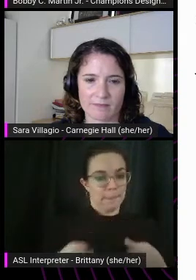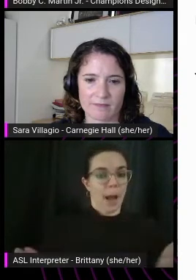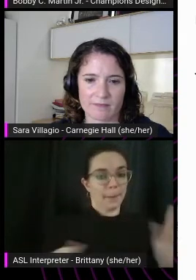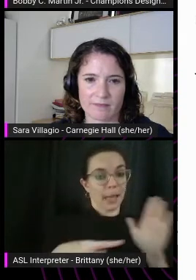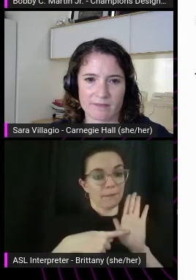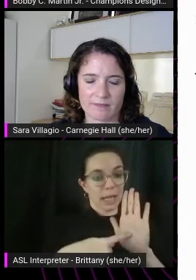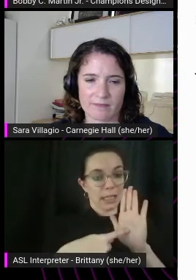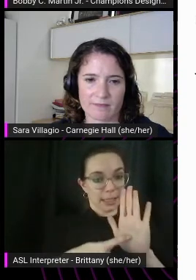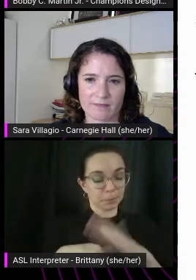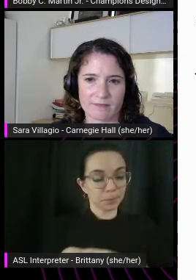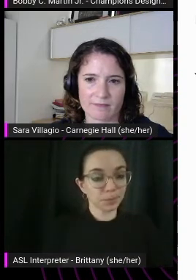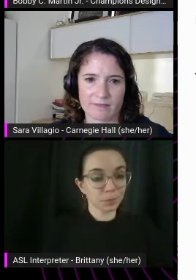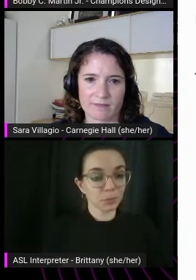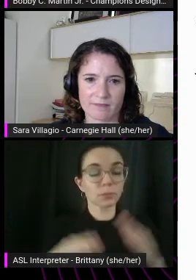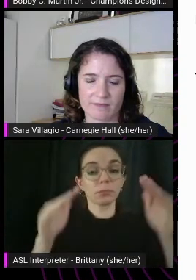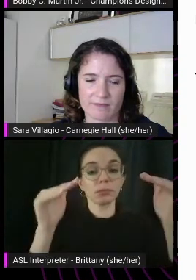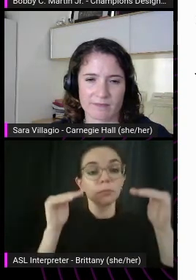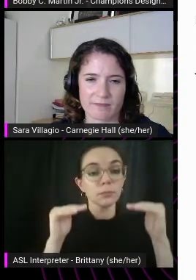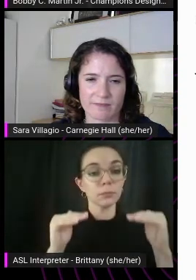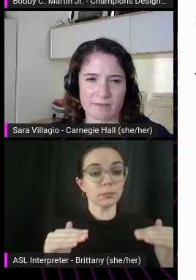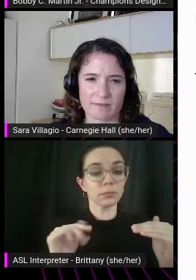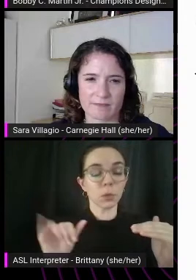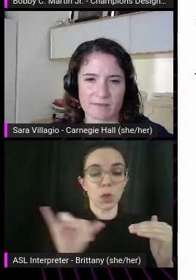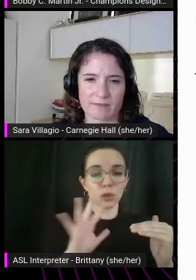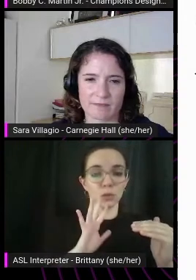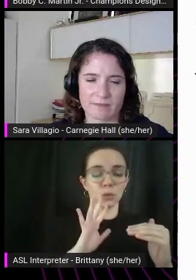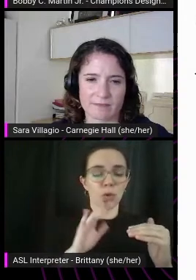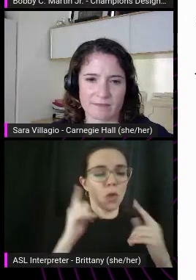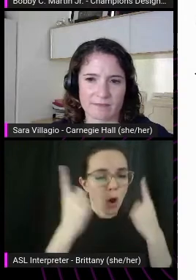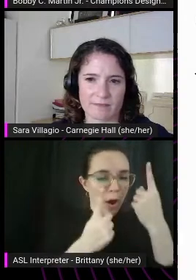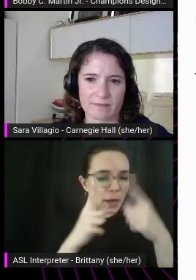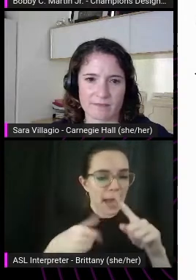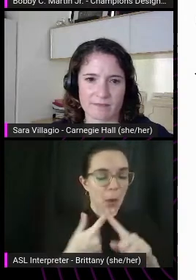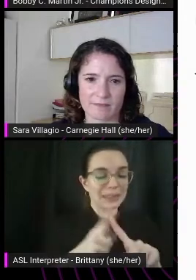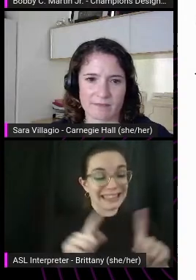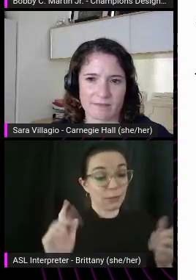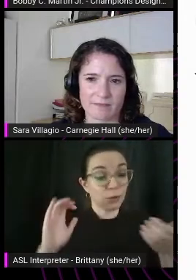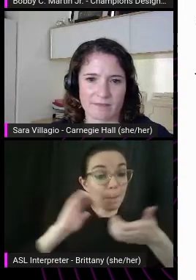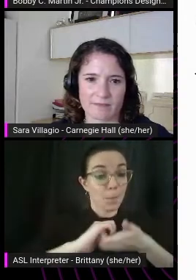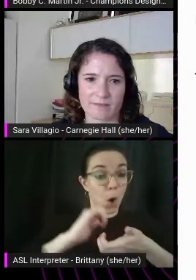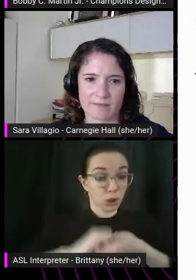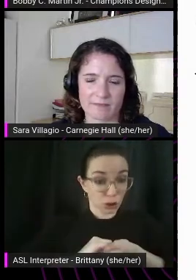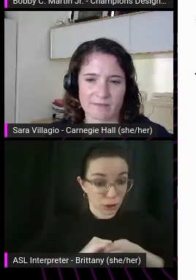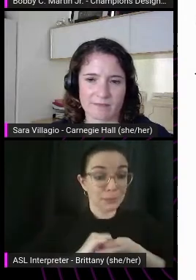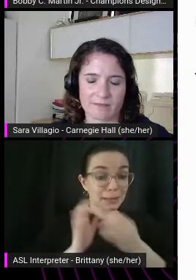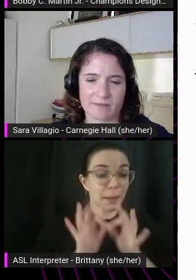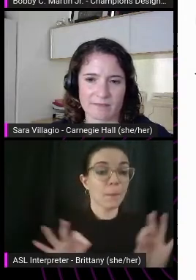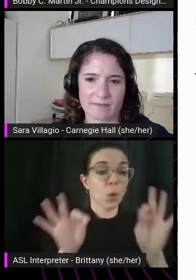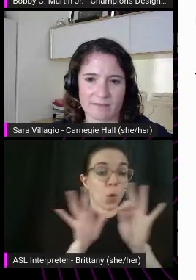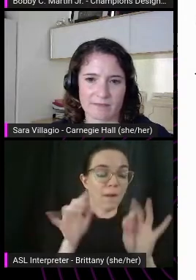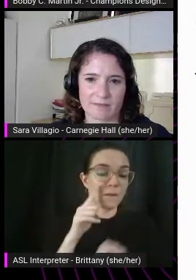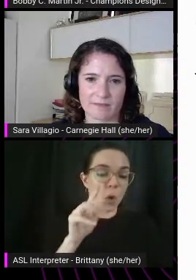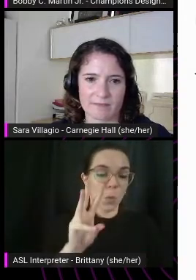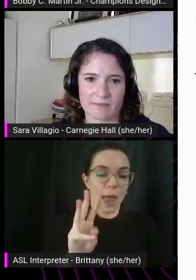And then we also thought about so many partnerships are important to the work that the Weill Music Institute does.